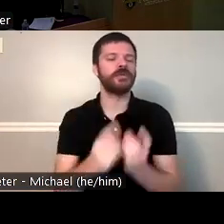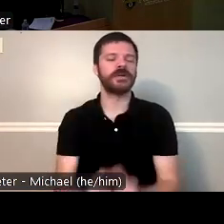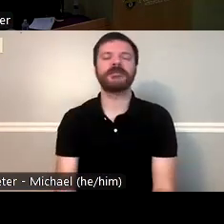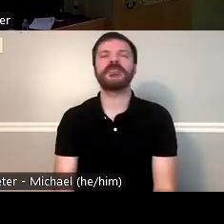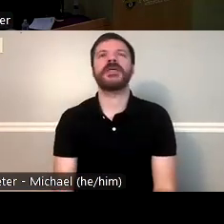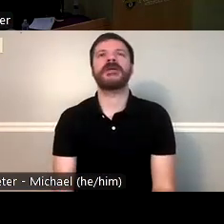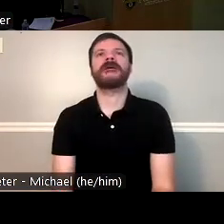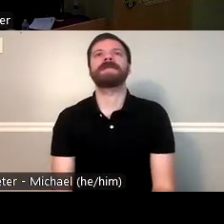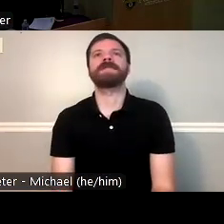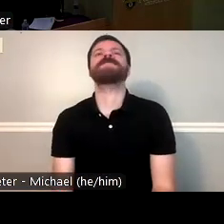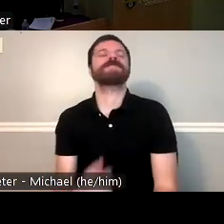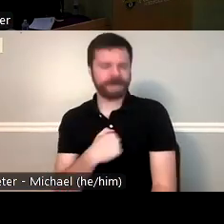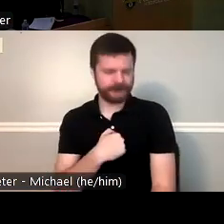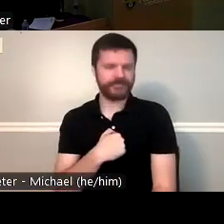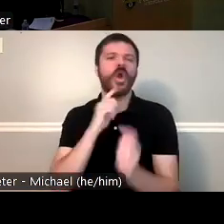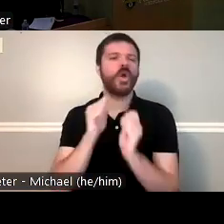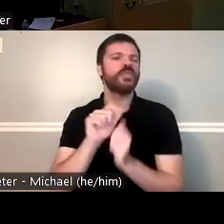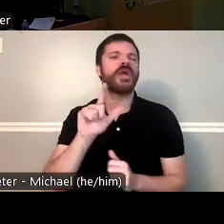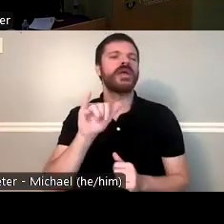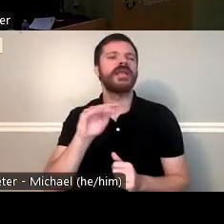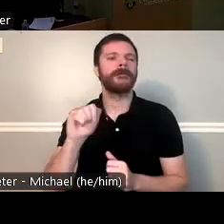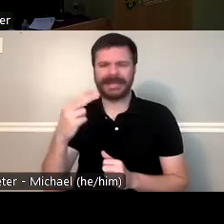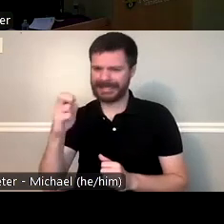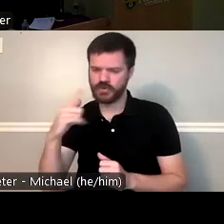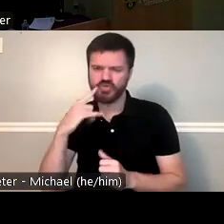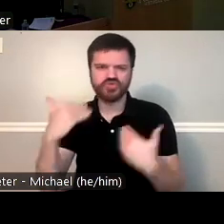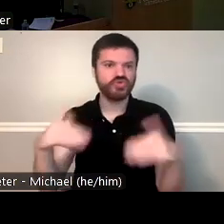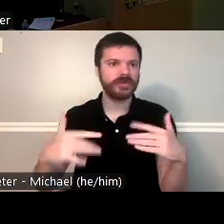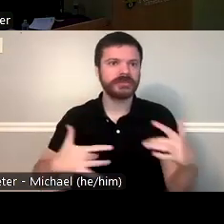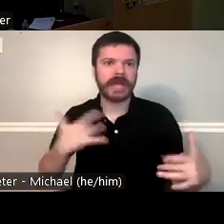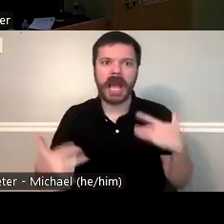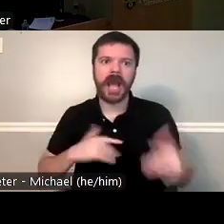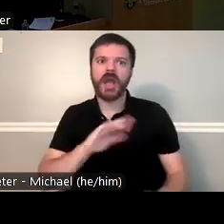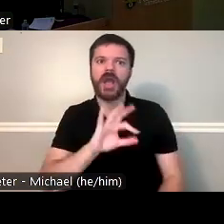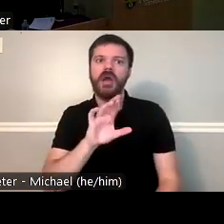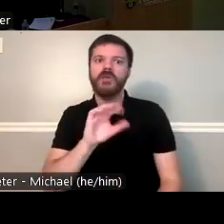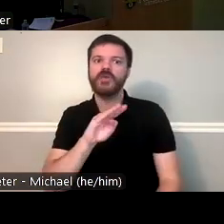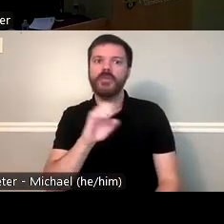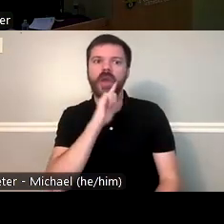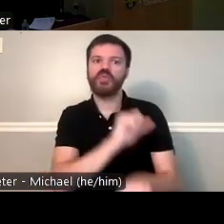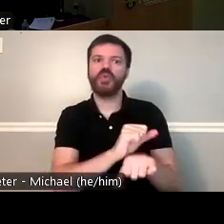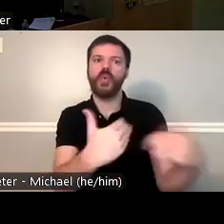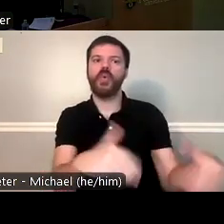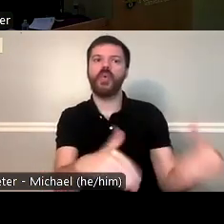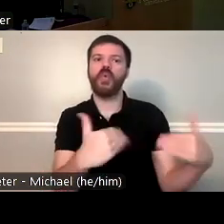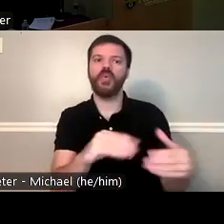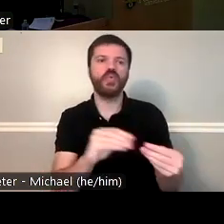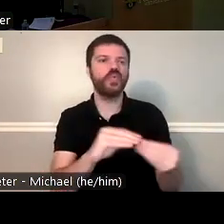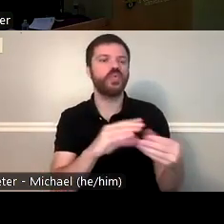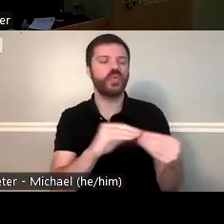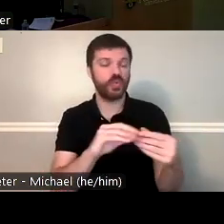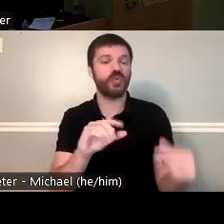knew I talked to Lyman and he was very excited about pra's work and lyman's research was on